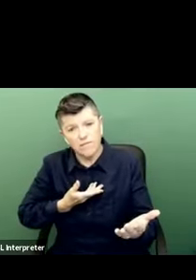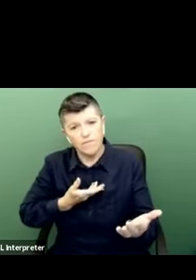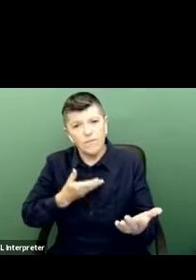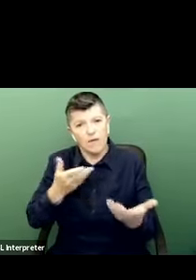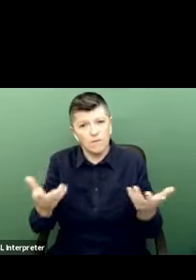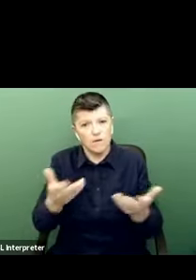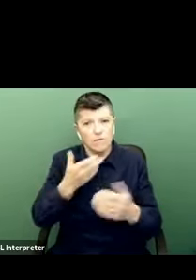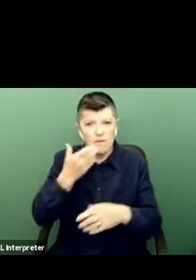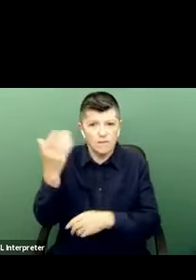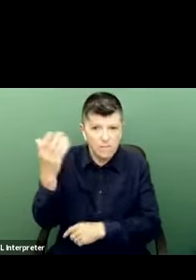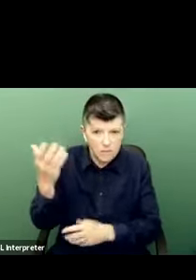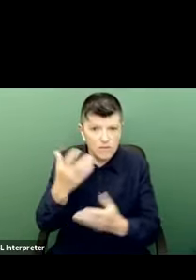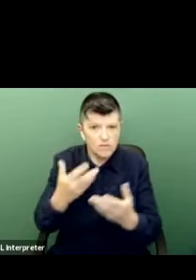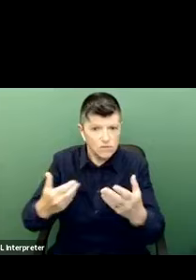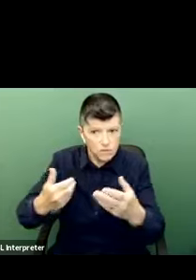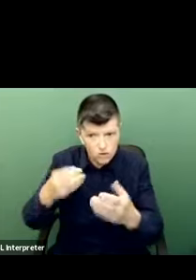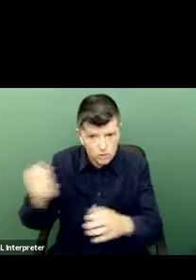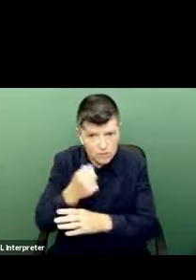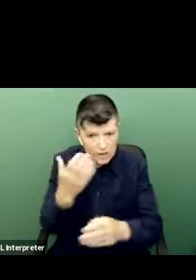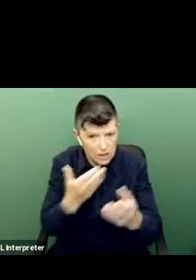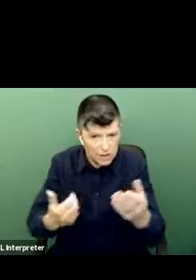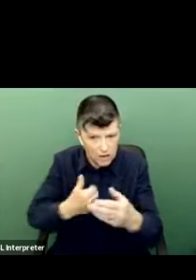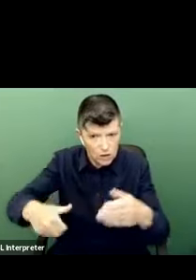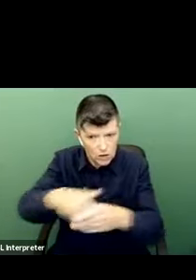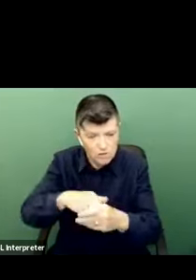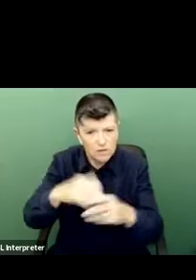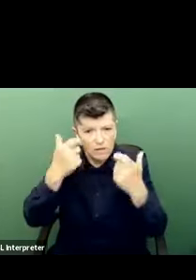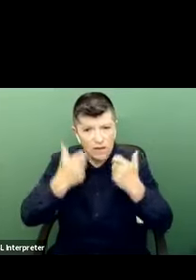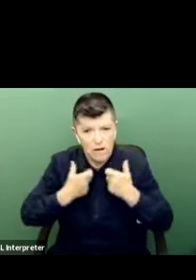definition of characteristic its a further fact,